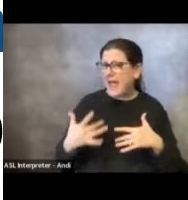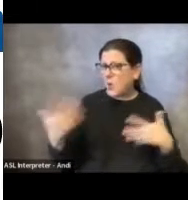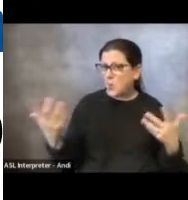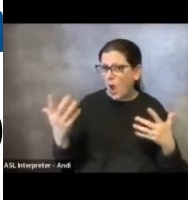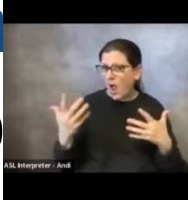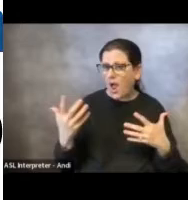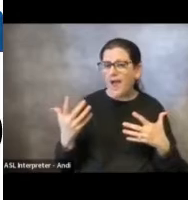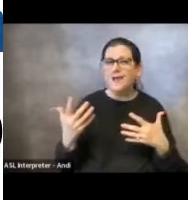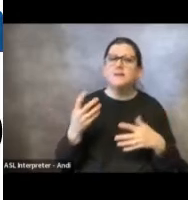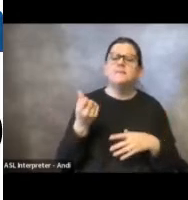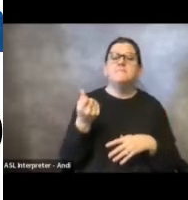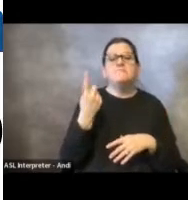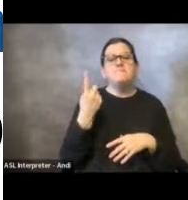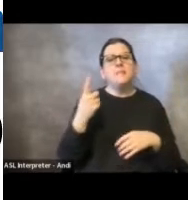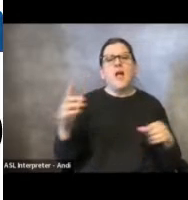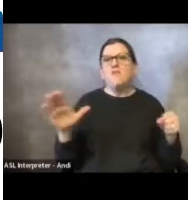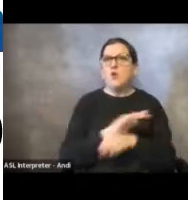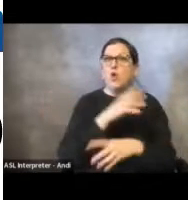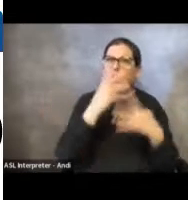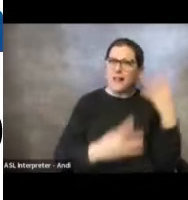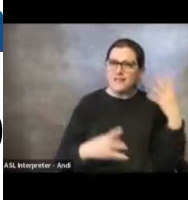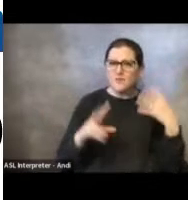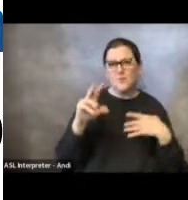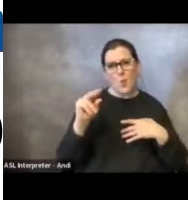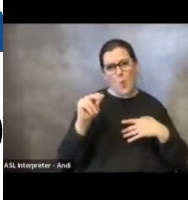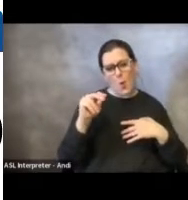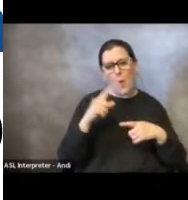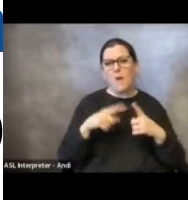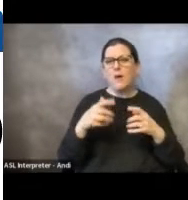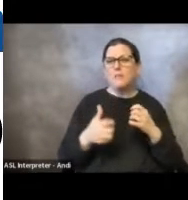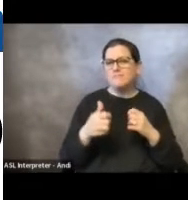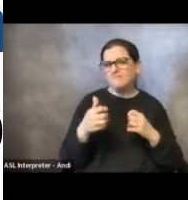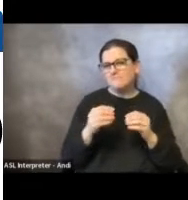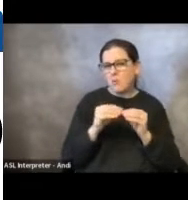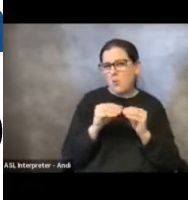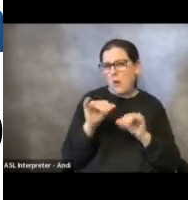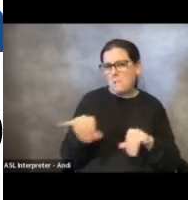preface that this is not an exhaustive list. But these are some other ones that are quite